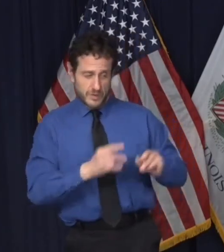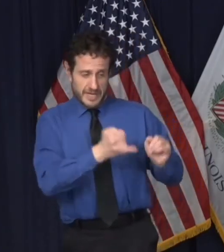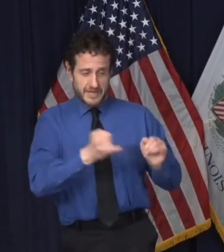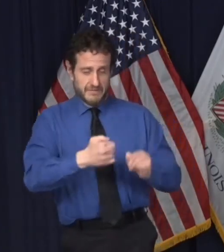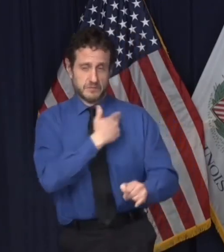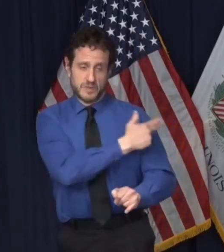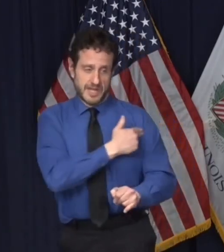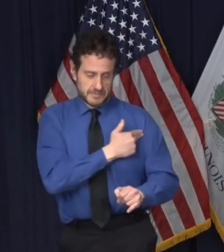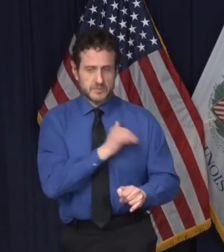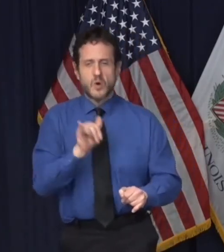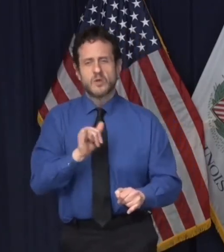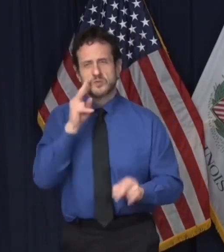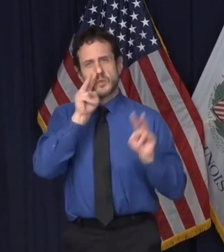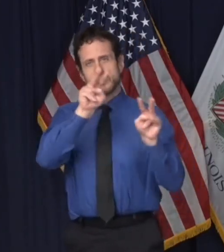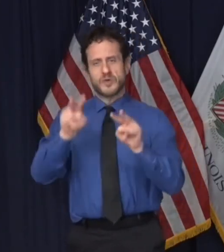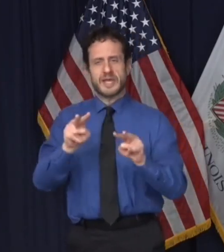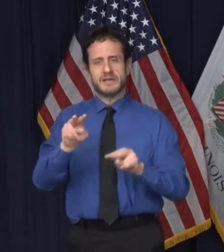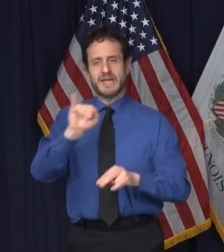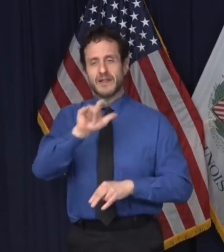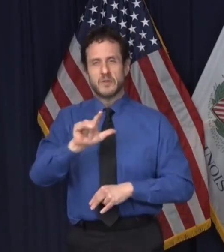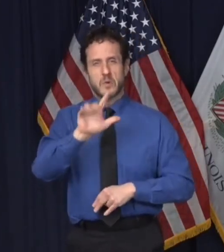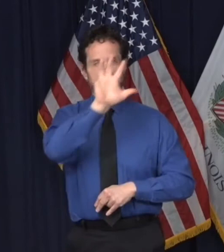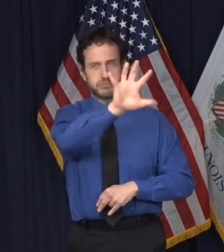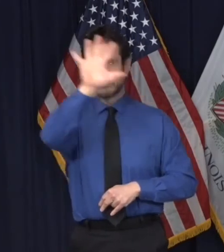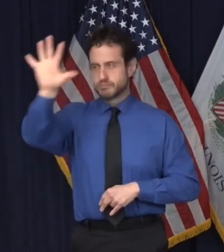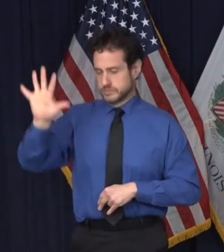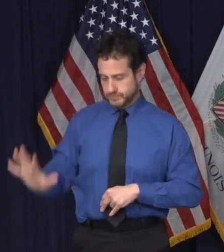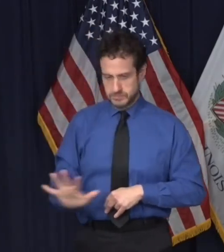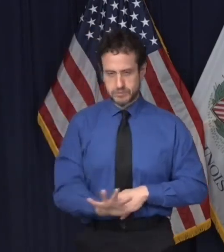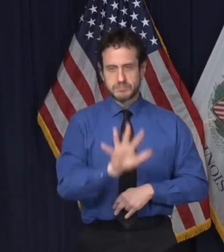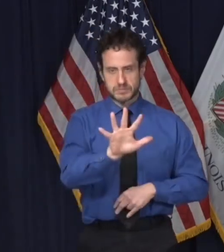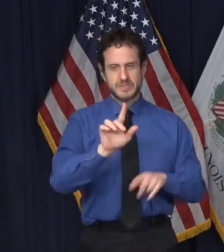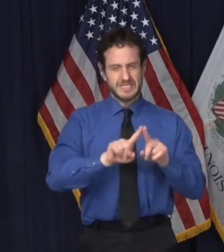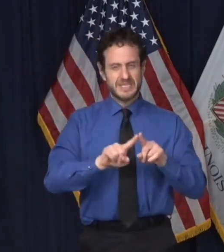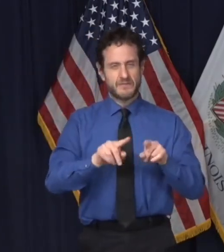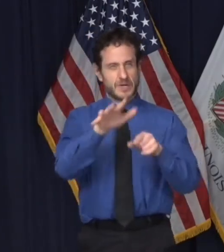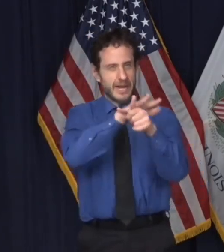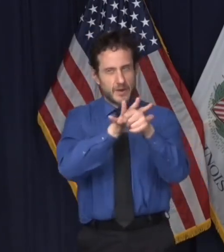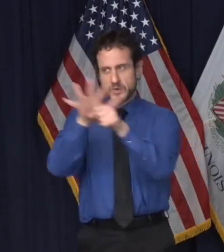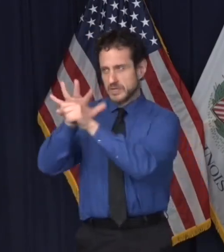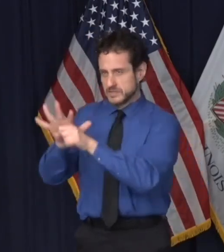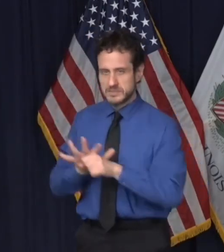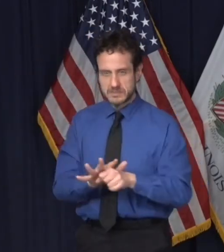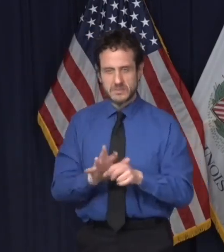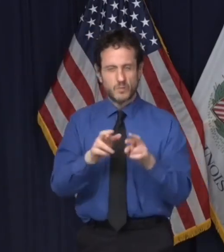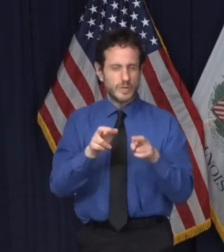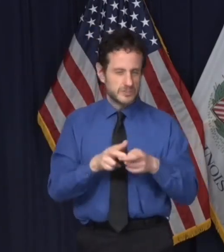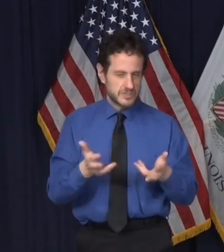WE TRACK NOT ONLY INDIVIDUAL HOSPITALS BUT ALSO BY REGION,